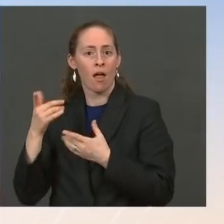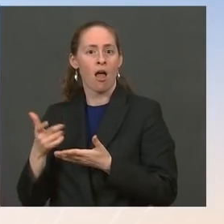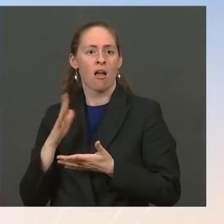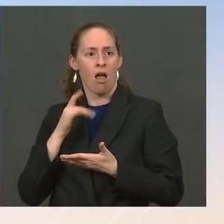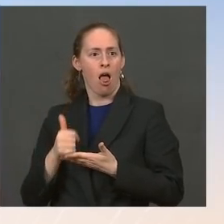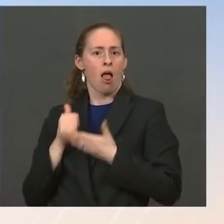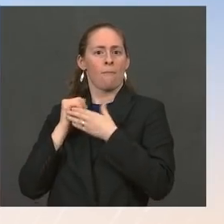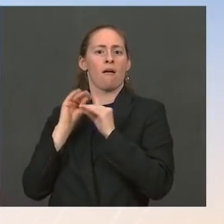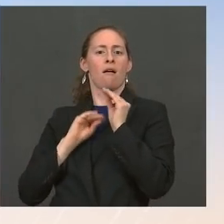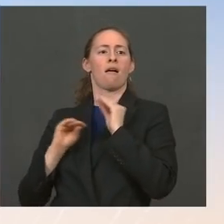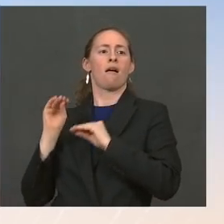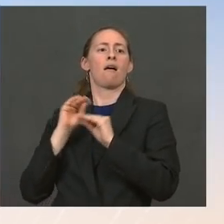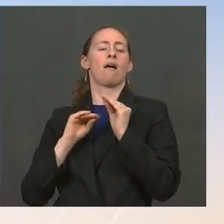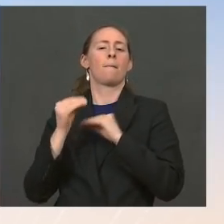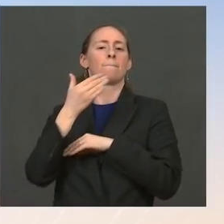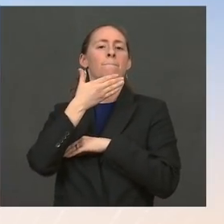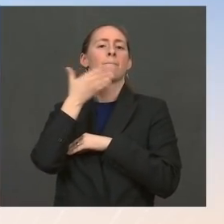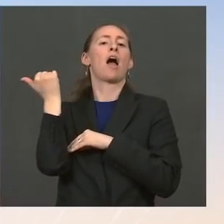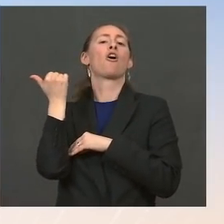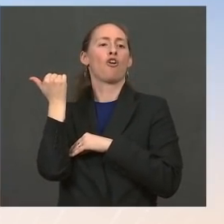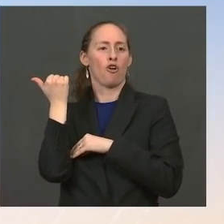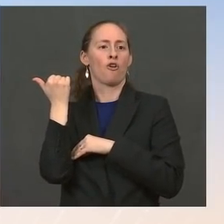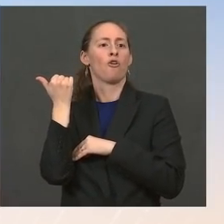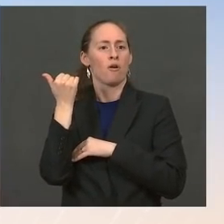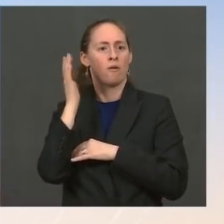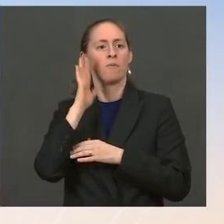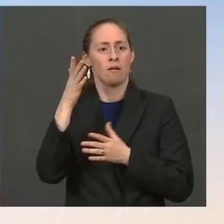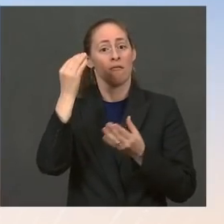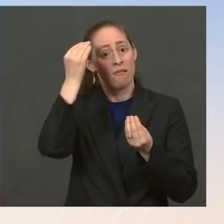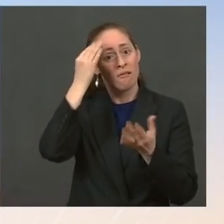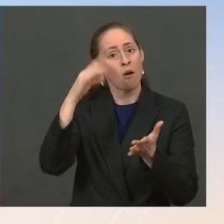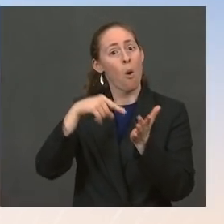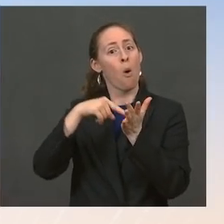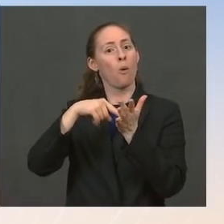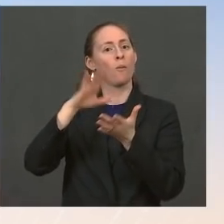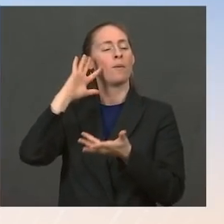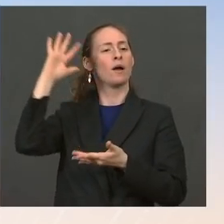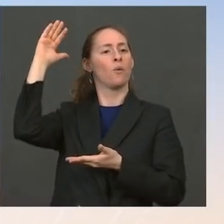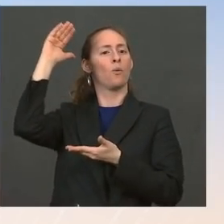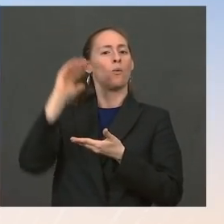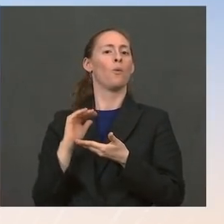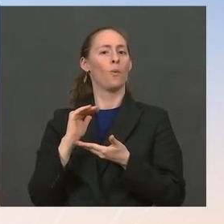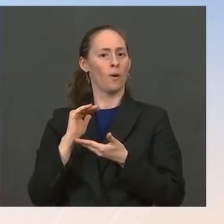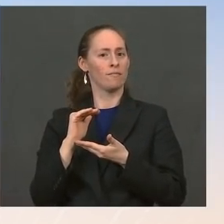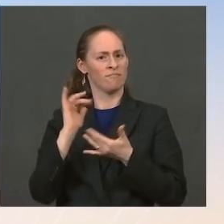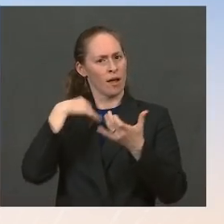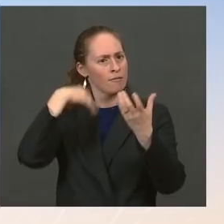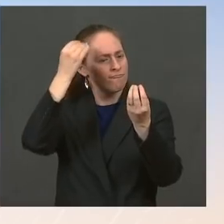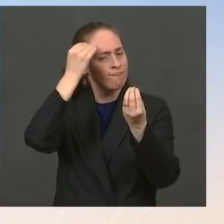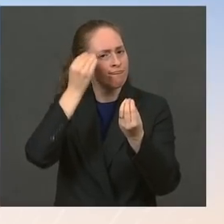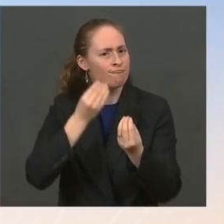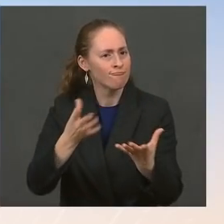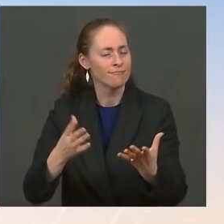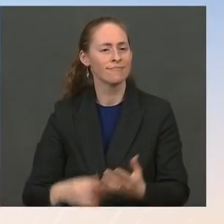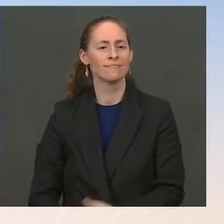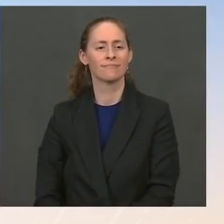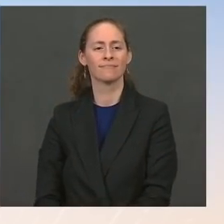And it will reduce the deficit over the course of 10 years. And that's what we're communicating to the American people and to Senator Manchin. Go ahead. The Press: Thank you, Jen.